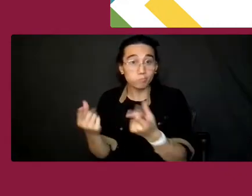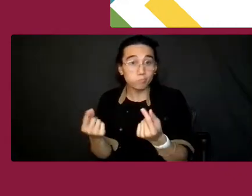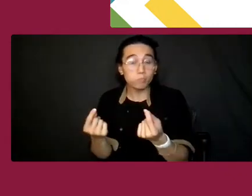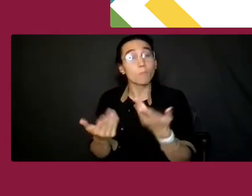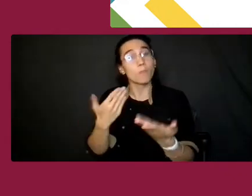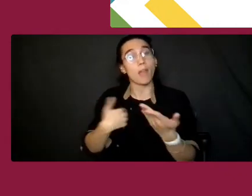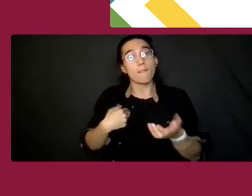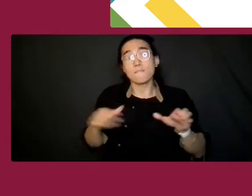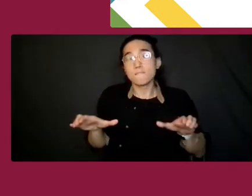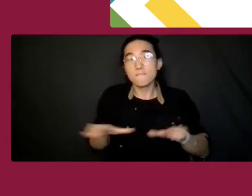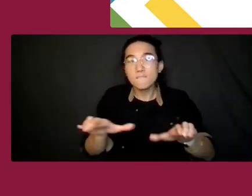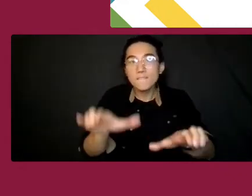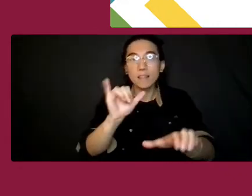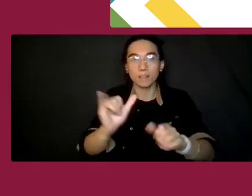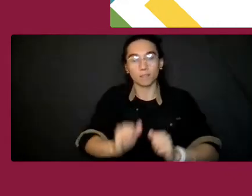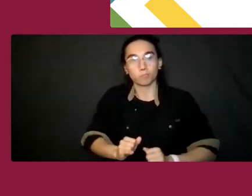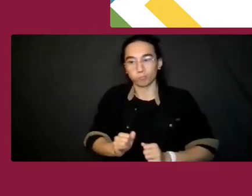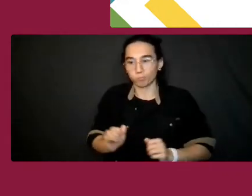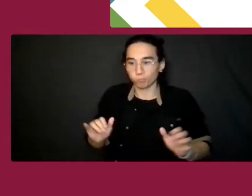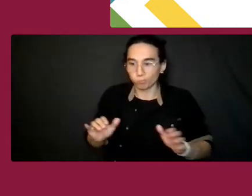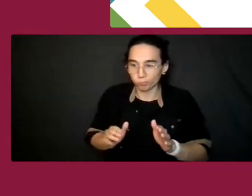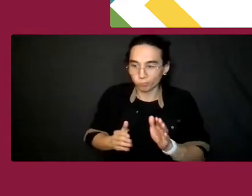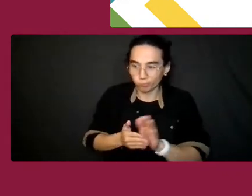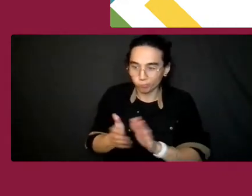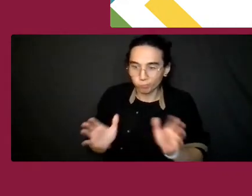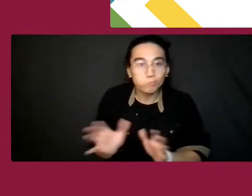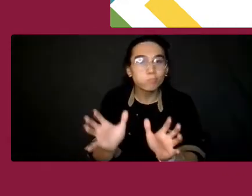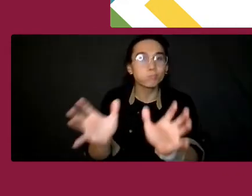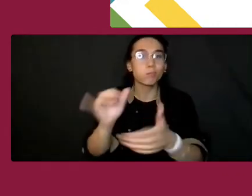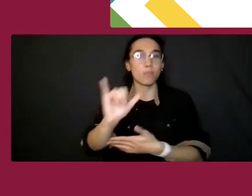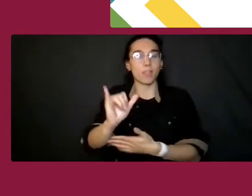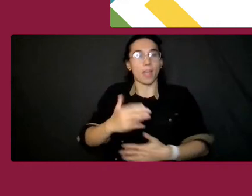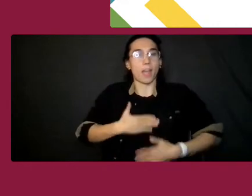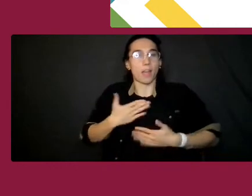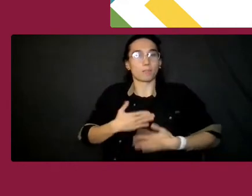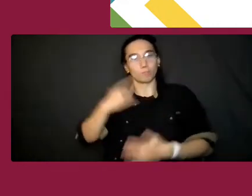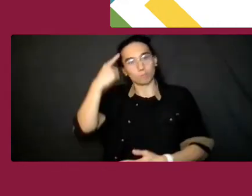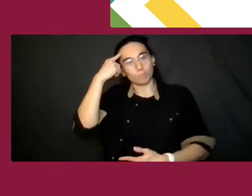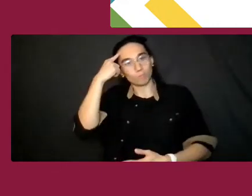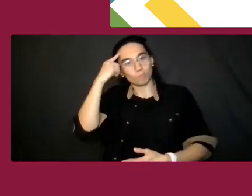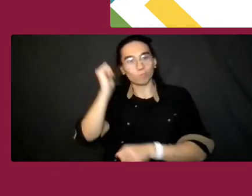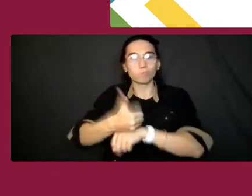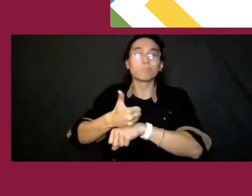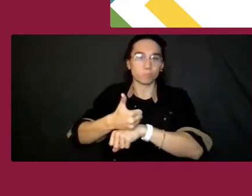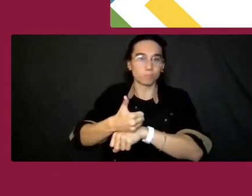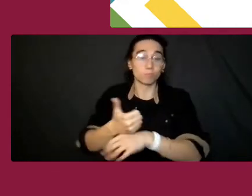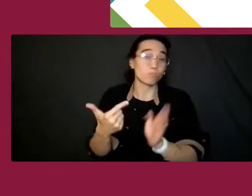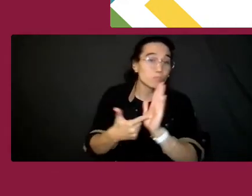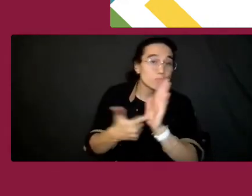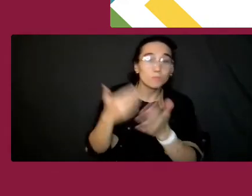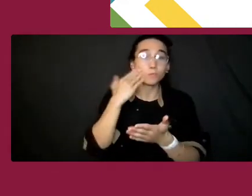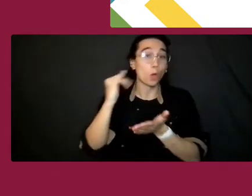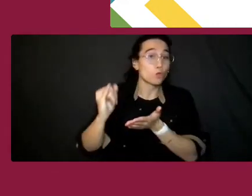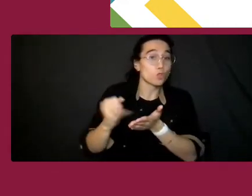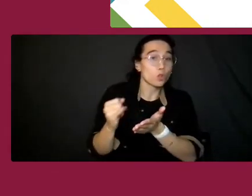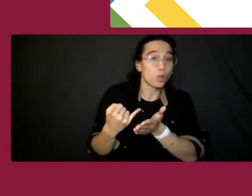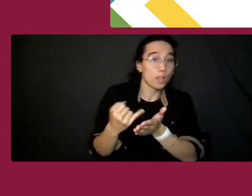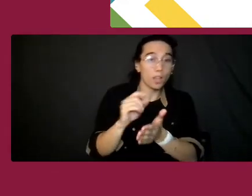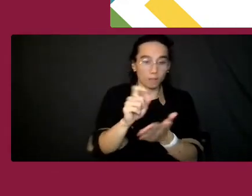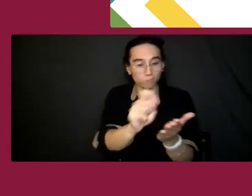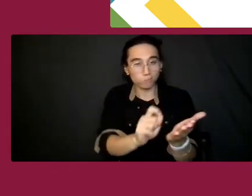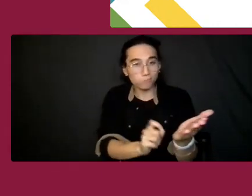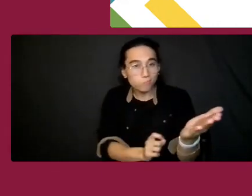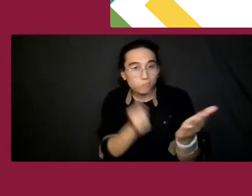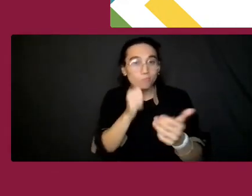such as uh, writing, gratitude, journals, strength-based projects, mindfulness,